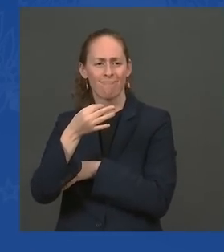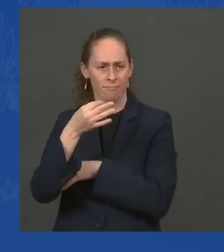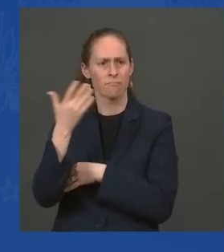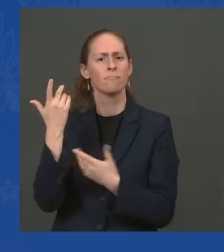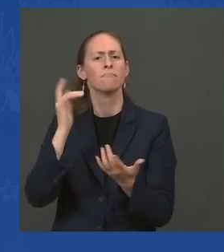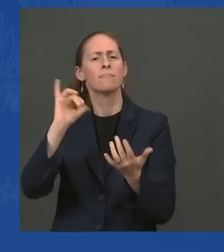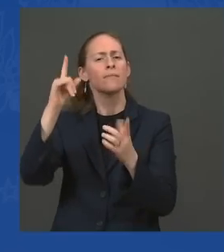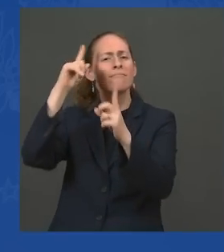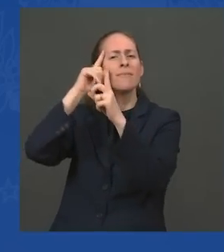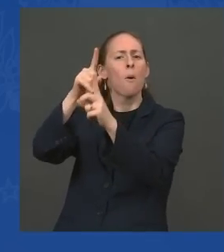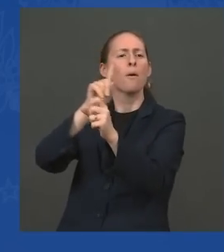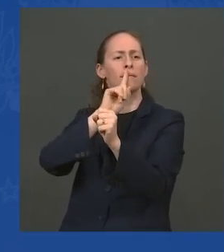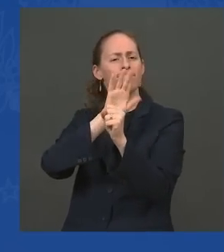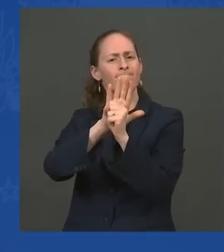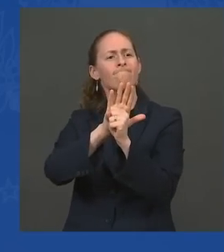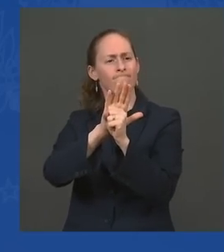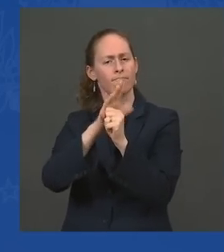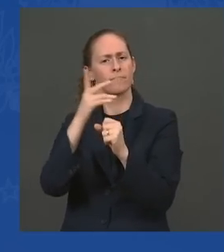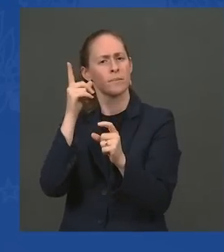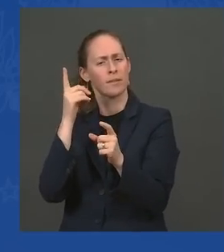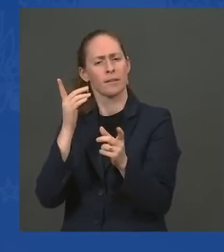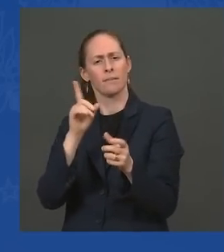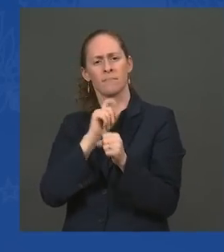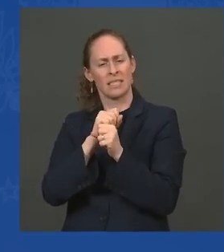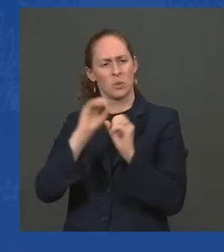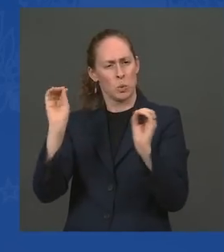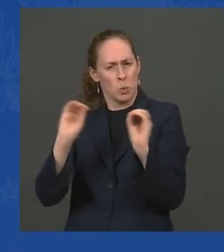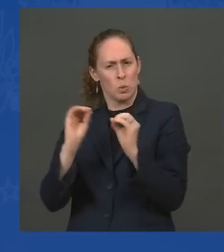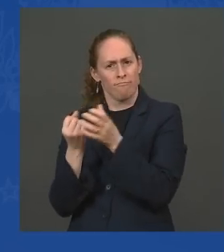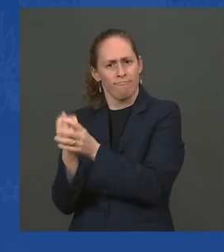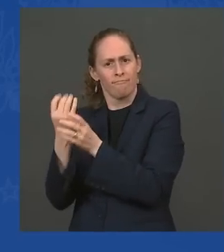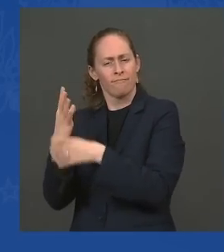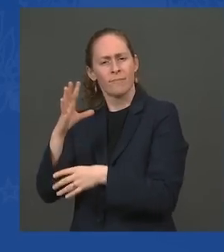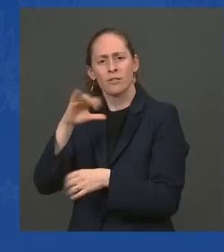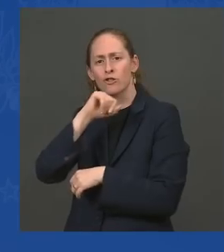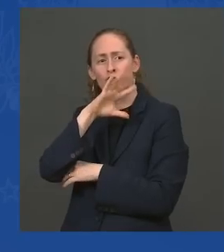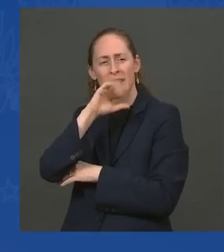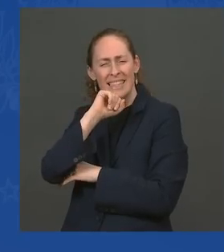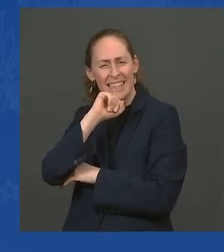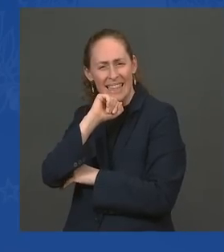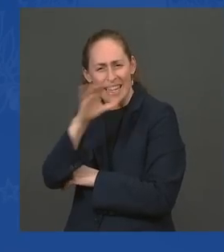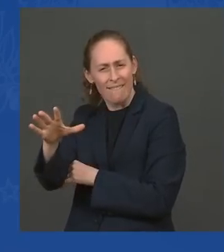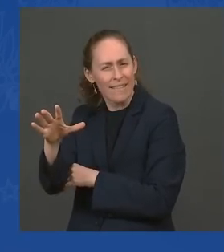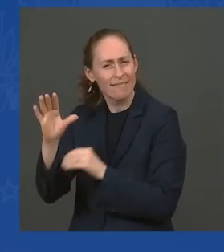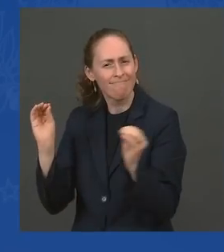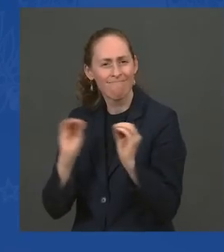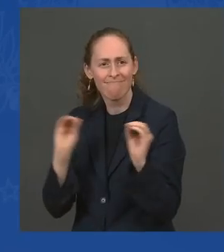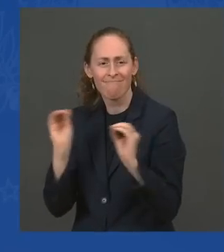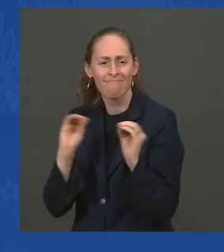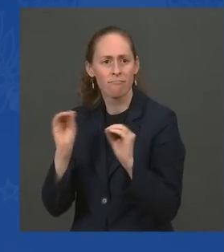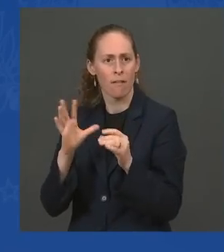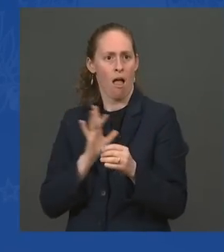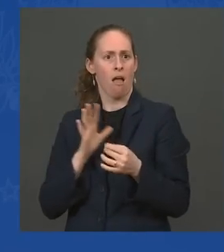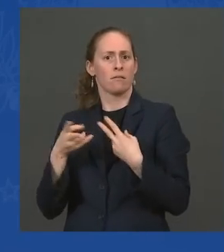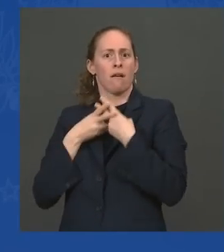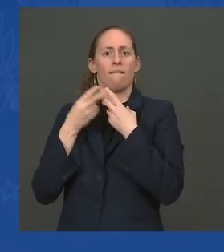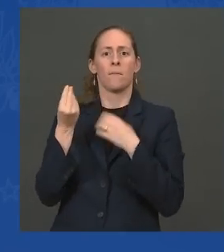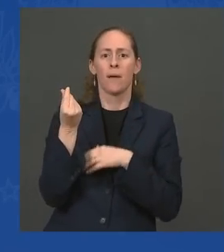future by renovating existing facilities to save both time and money. And it's also a significant milestone